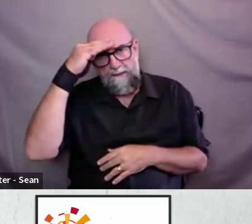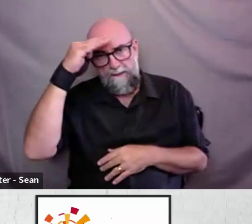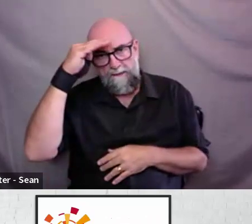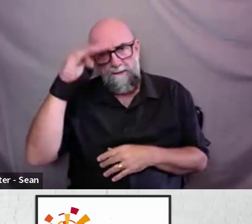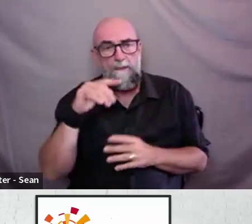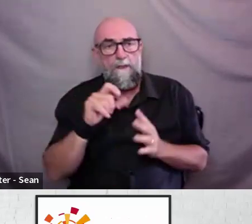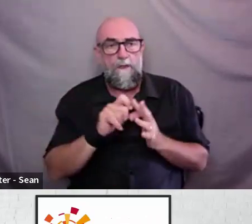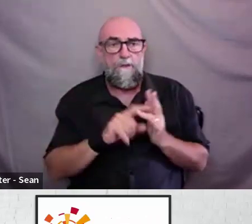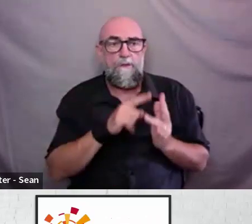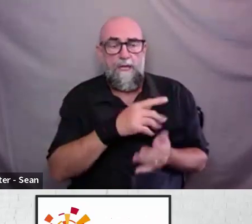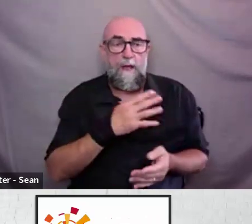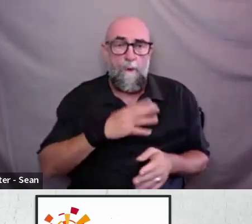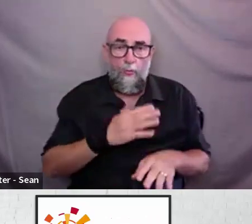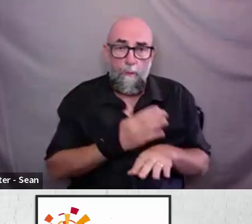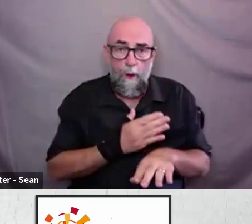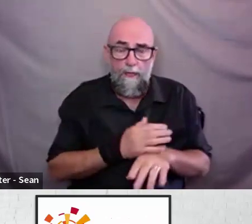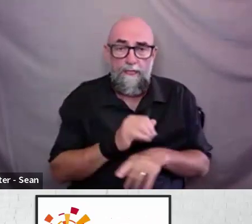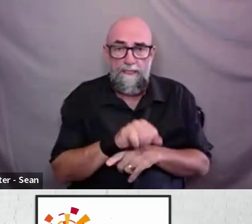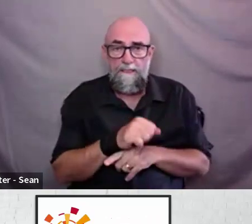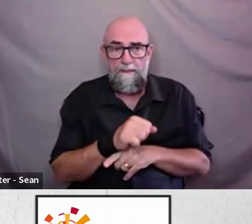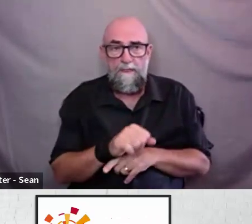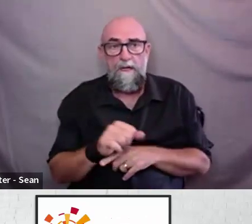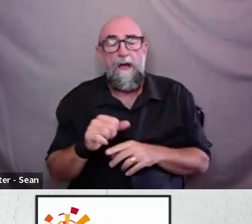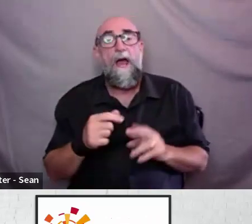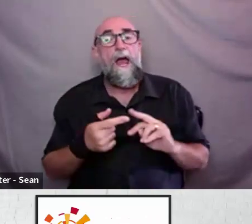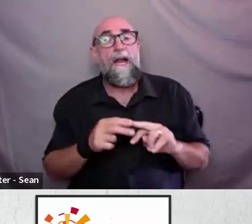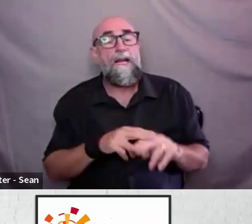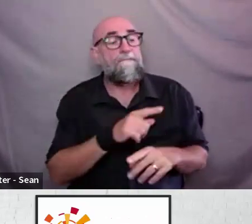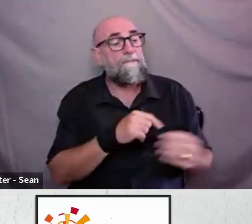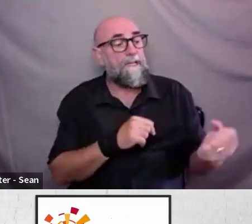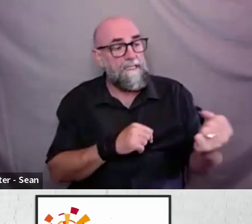There is a few different ideas, the glimmers of new ways forward